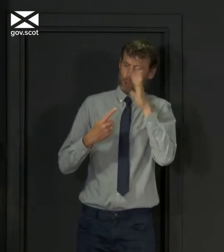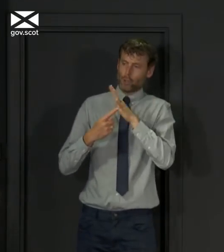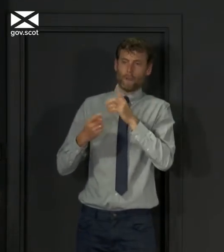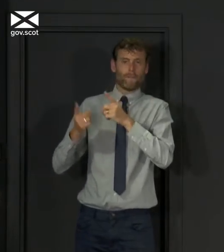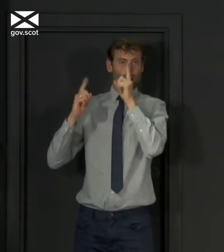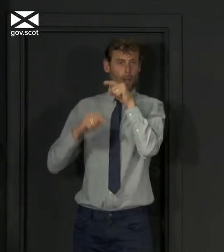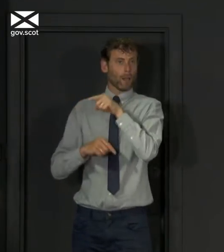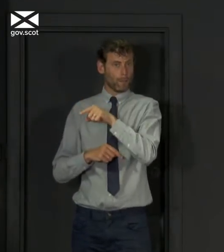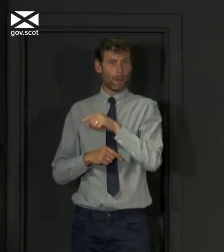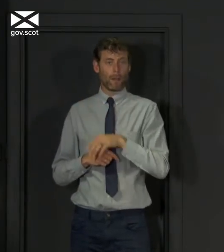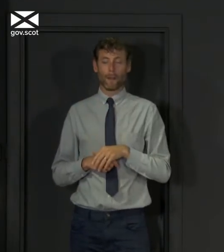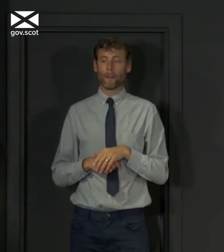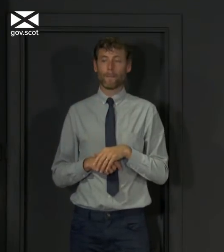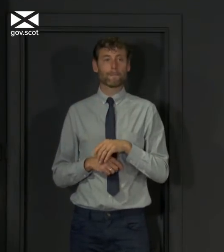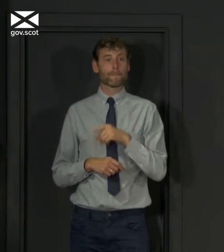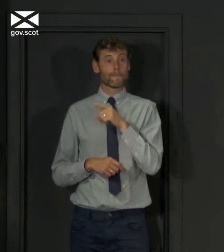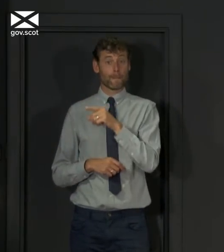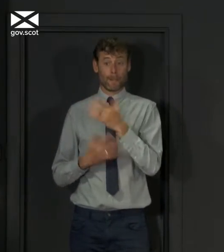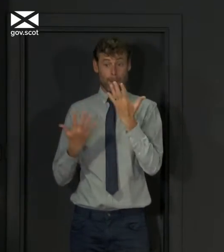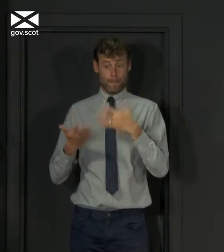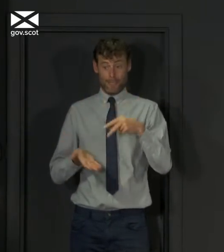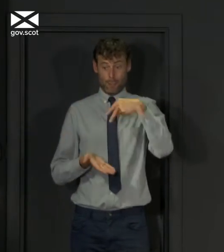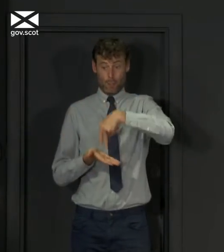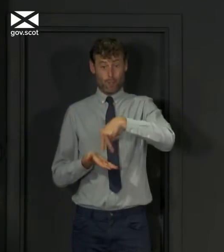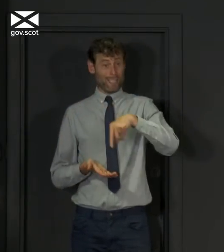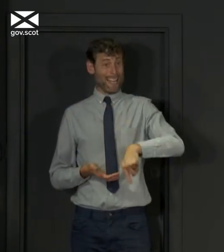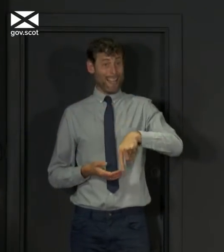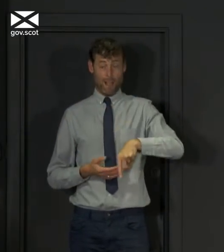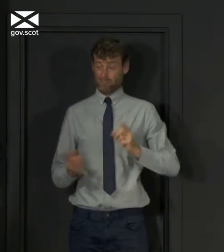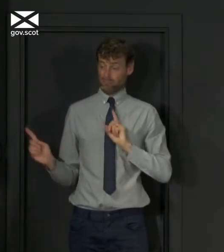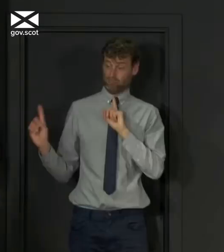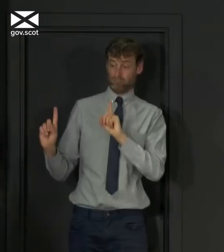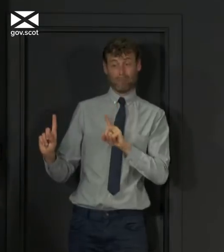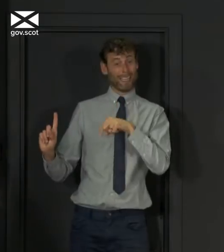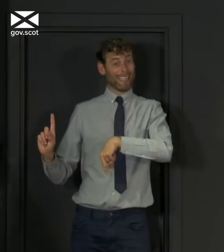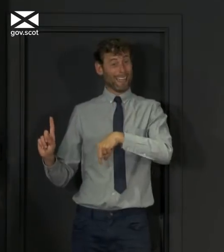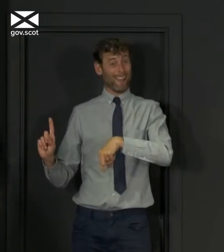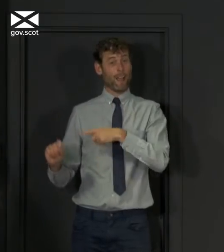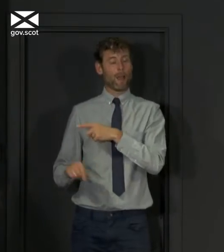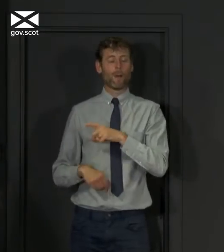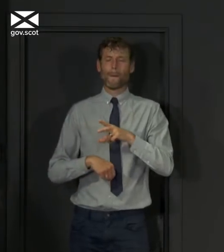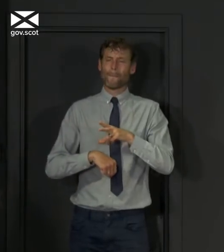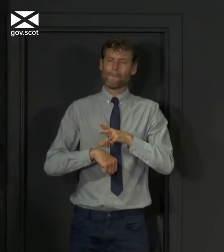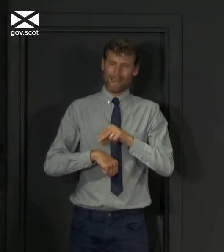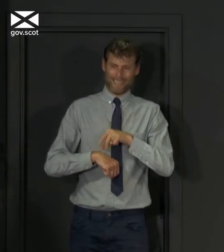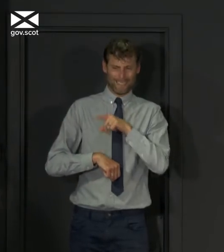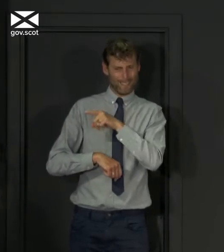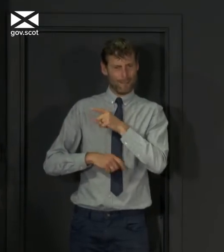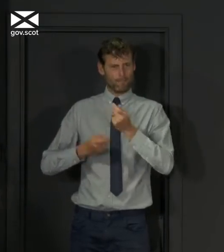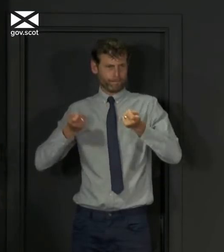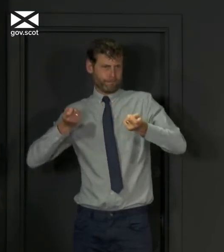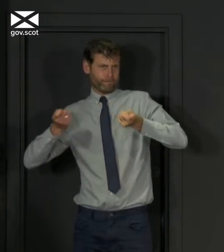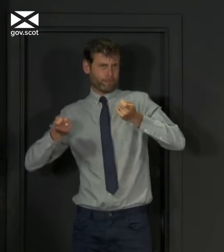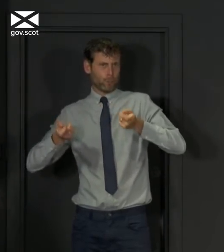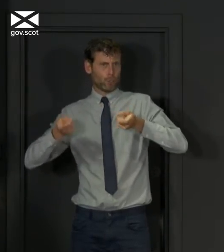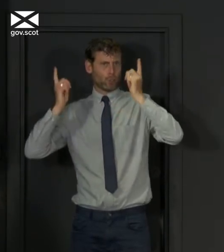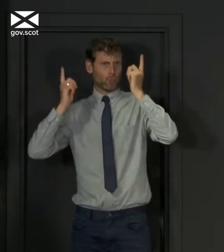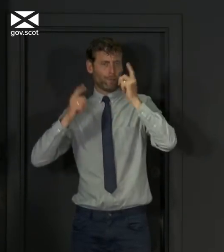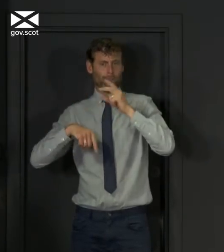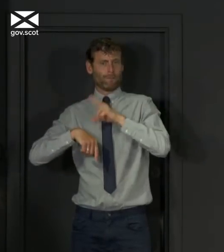he's stood on a few occasions next to me at this briefings. The police have done under the leadership and stewardship of the Chief Constable, I think Police Scotland have done